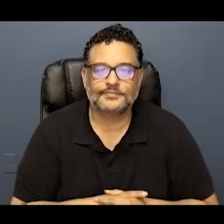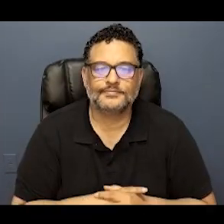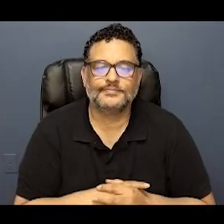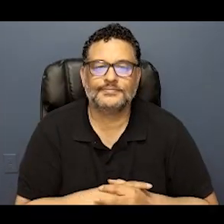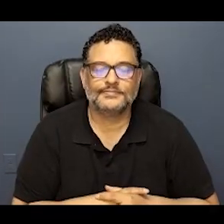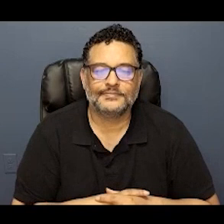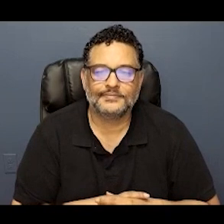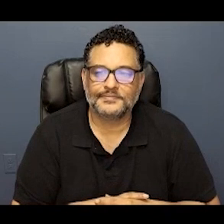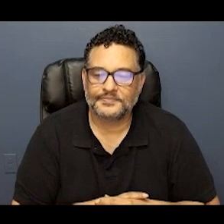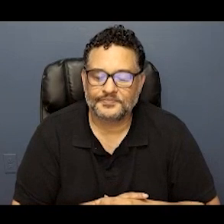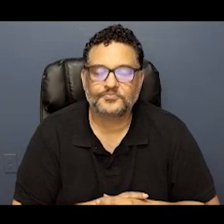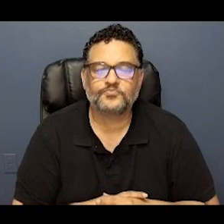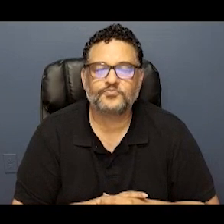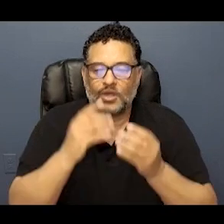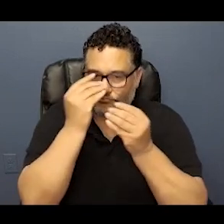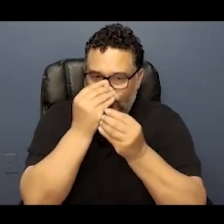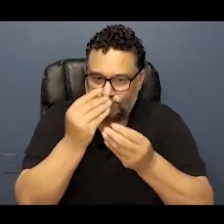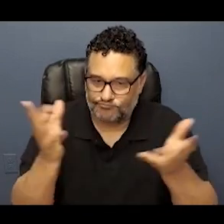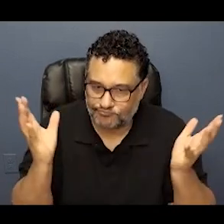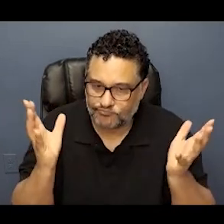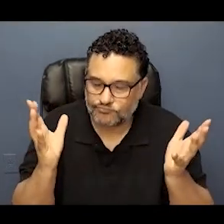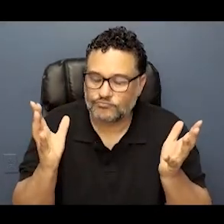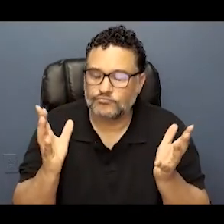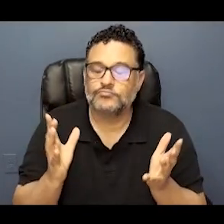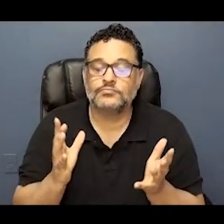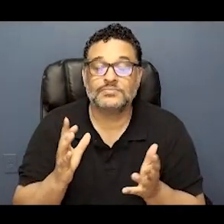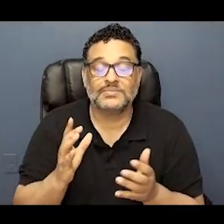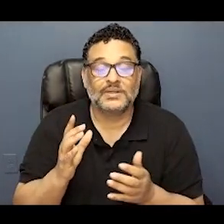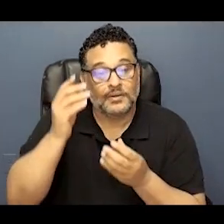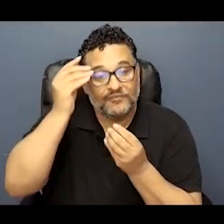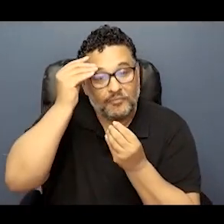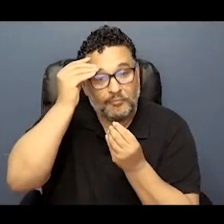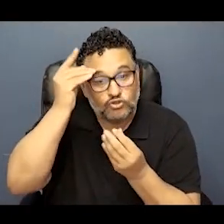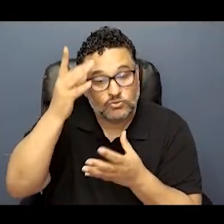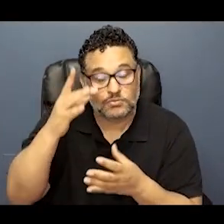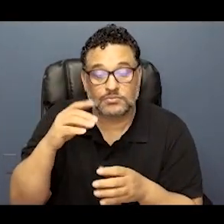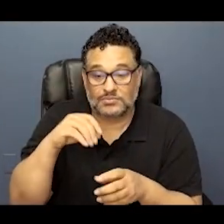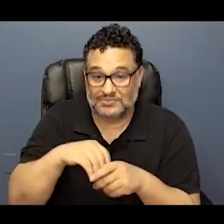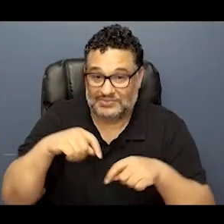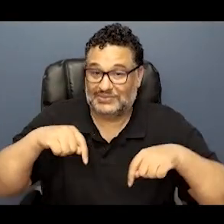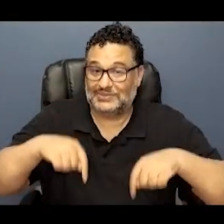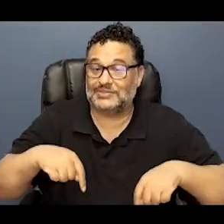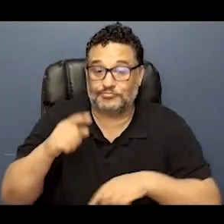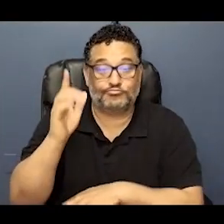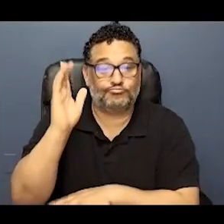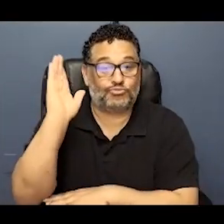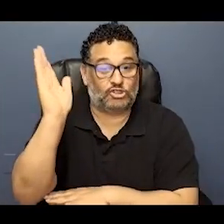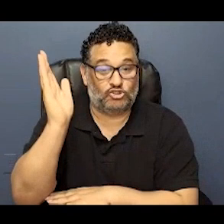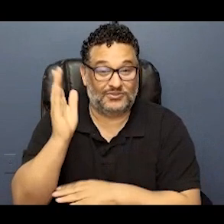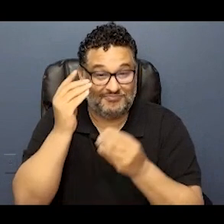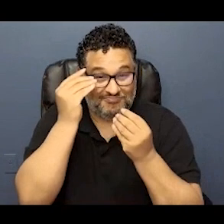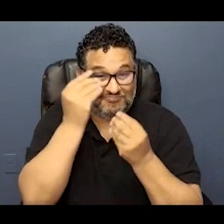[Disclaimer Language] Disclaimer. The contents of this presentation were developed under contract